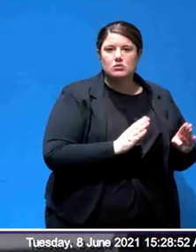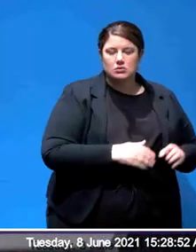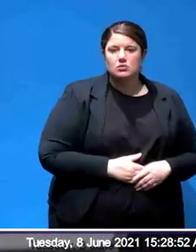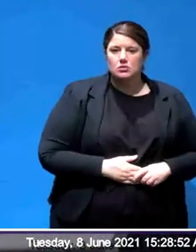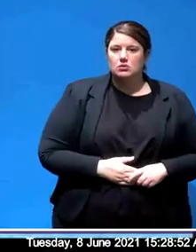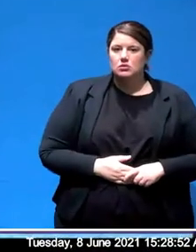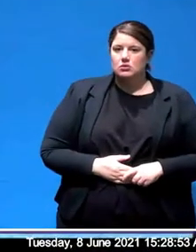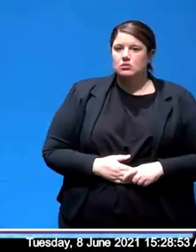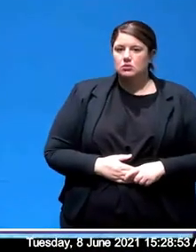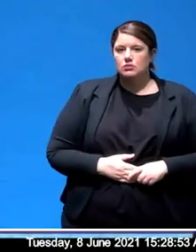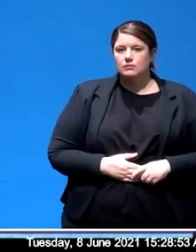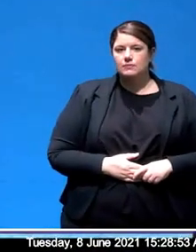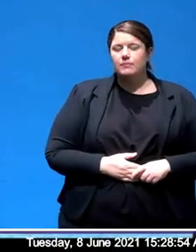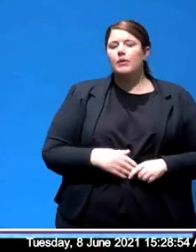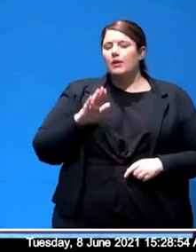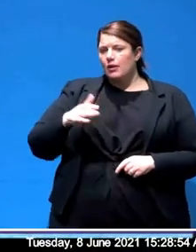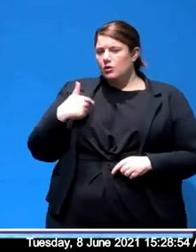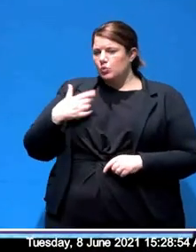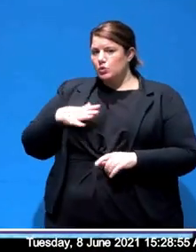I just want to be clear about my question.